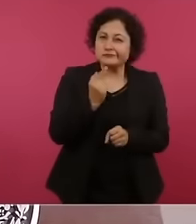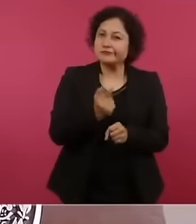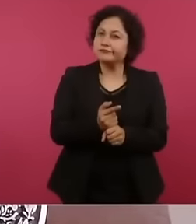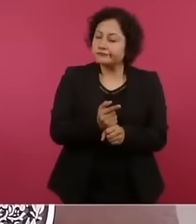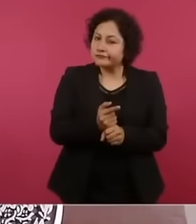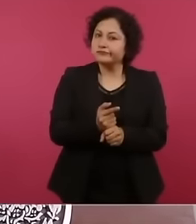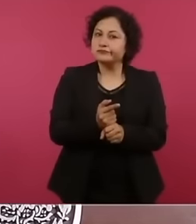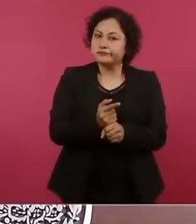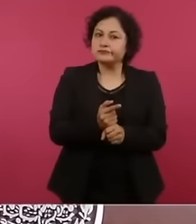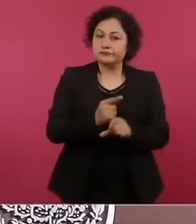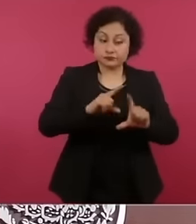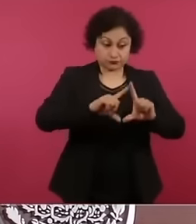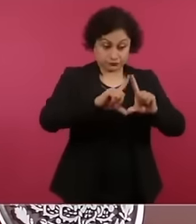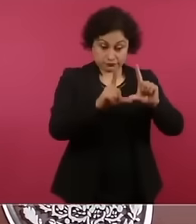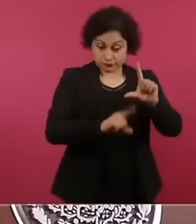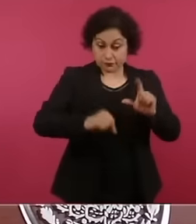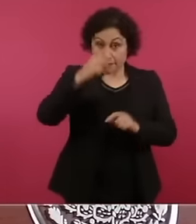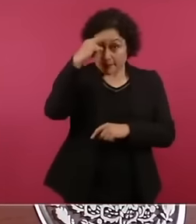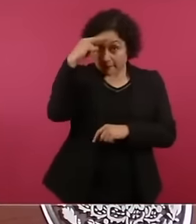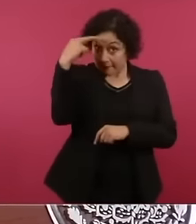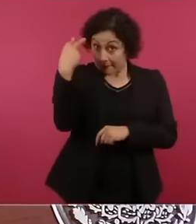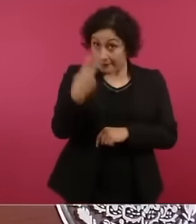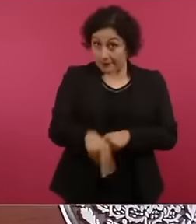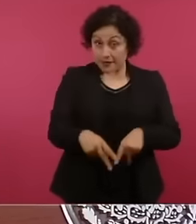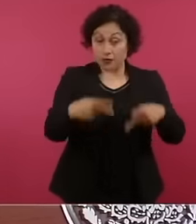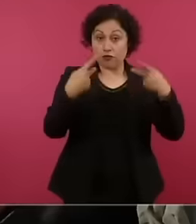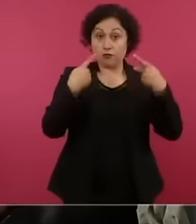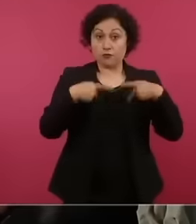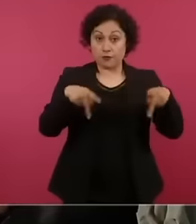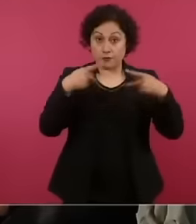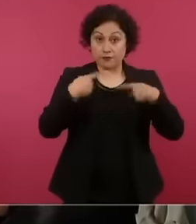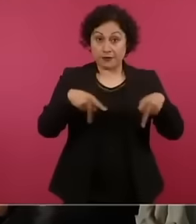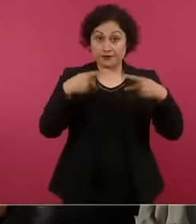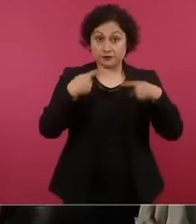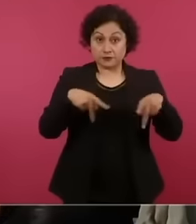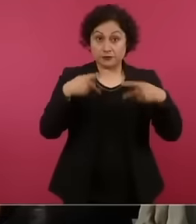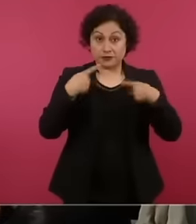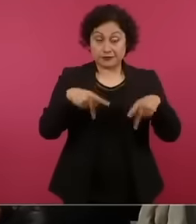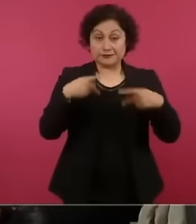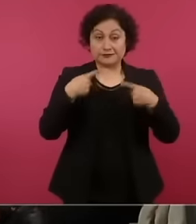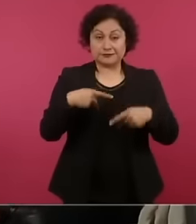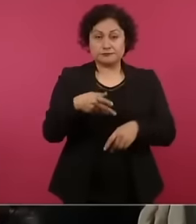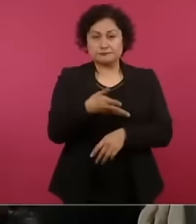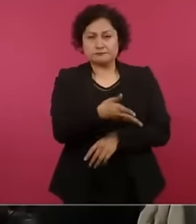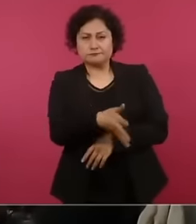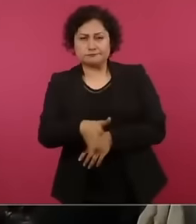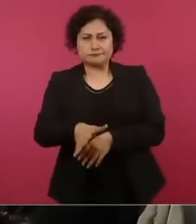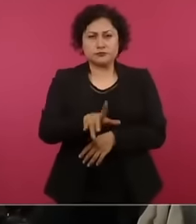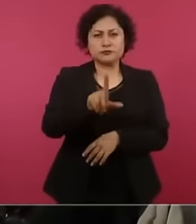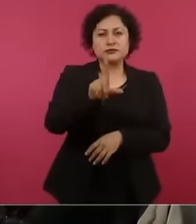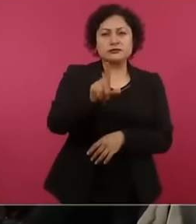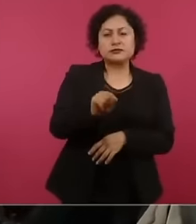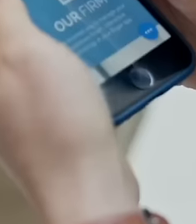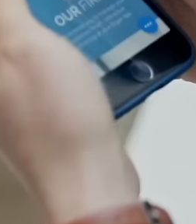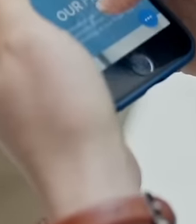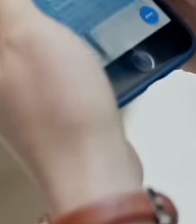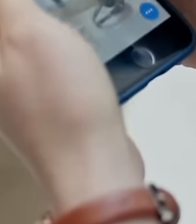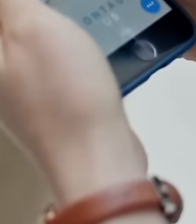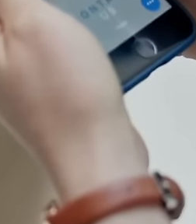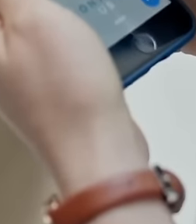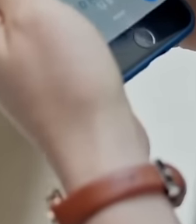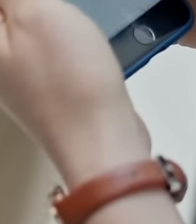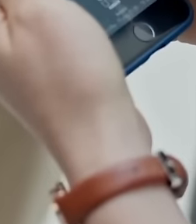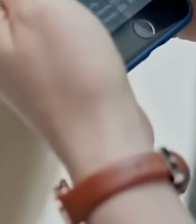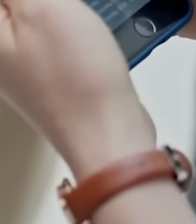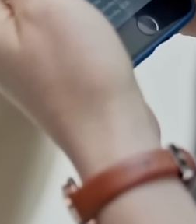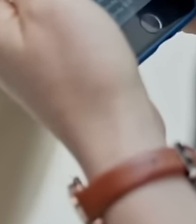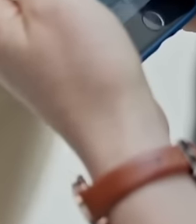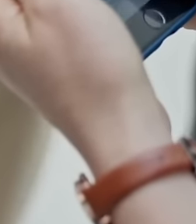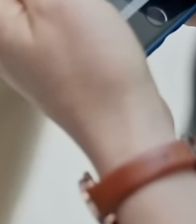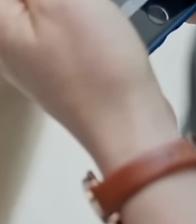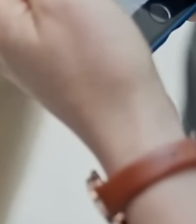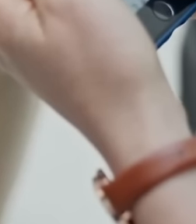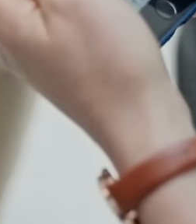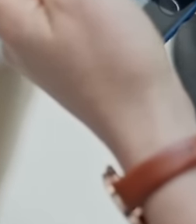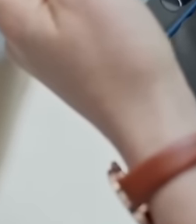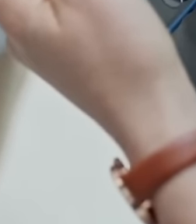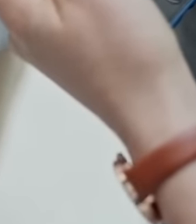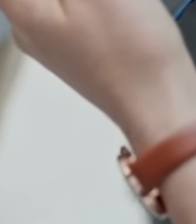cannot